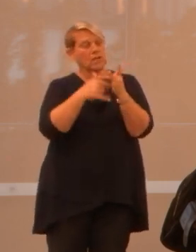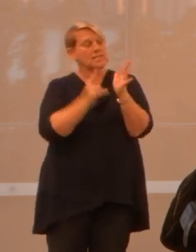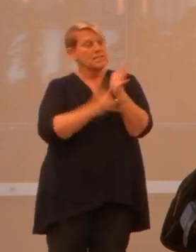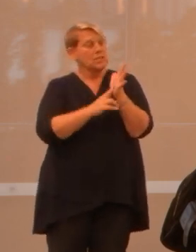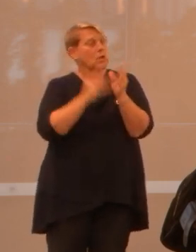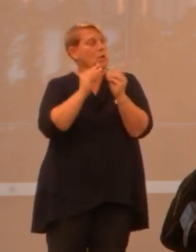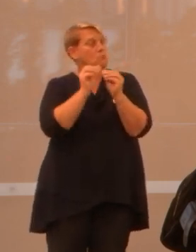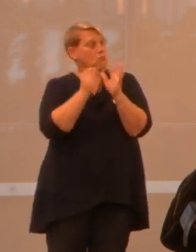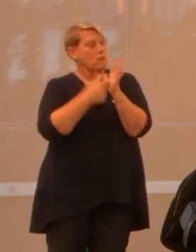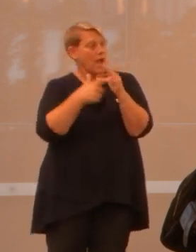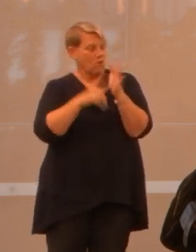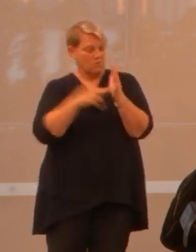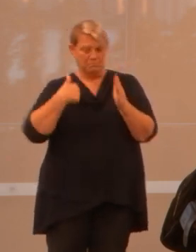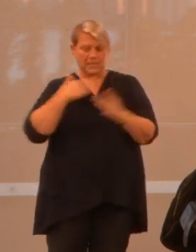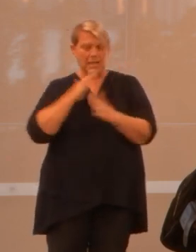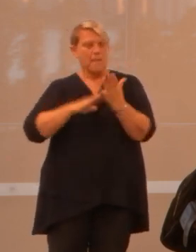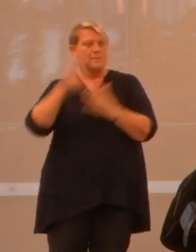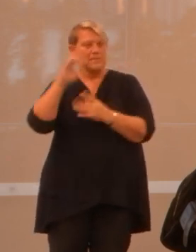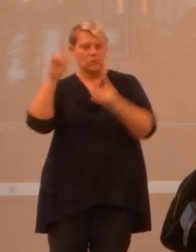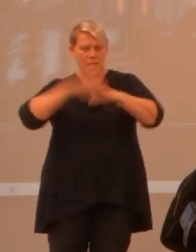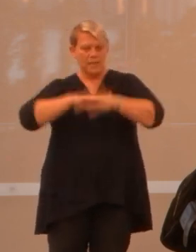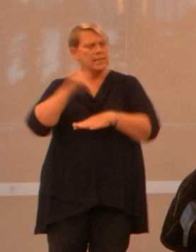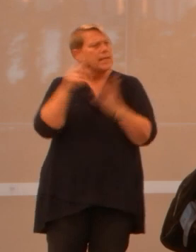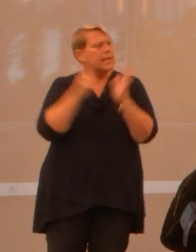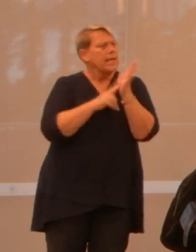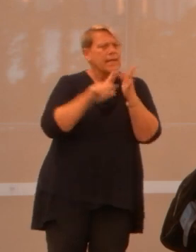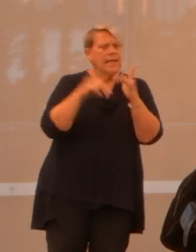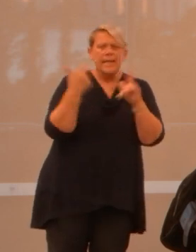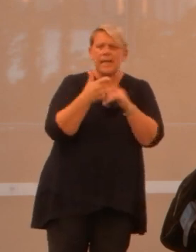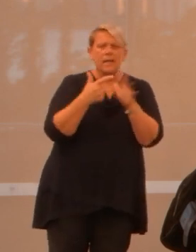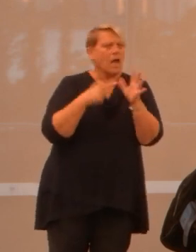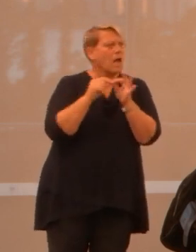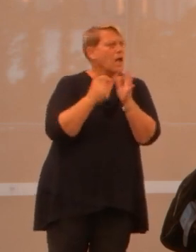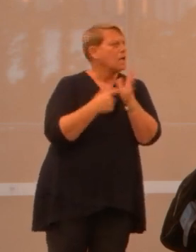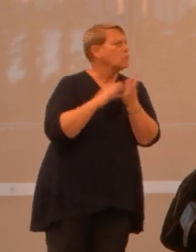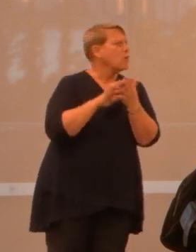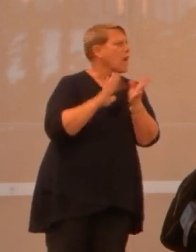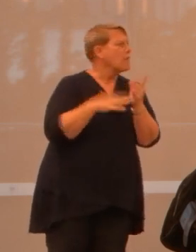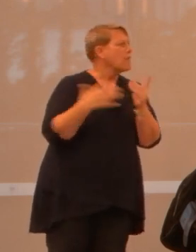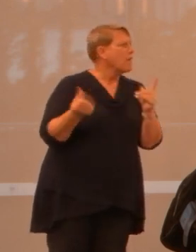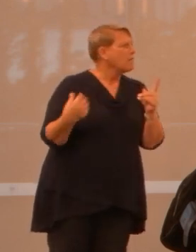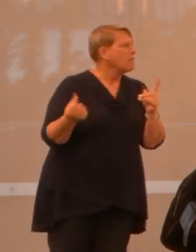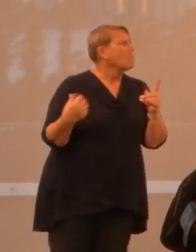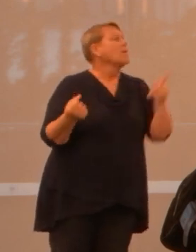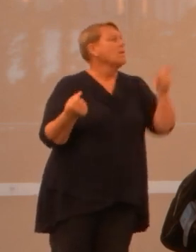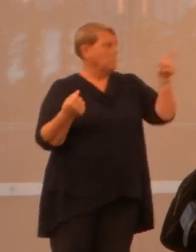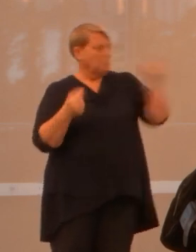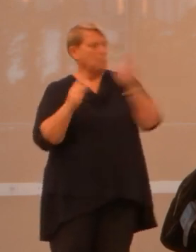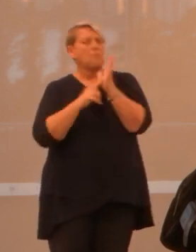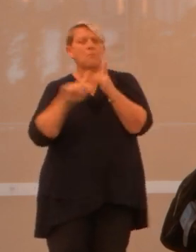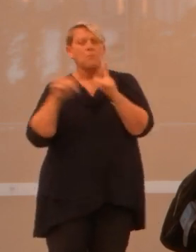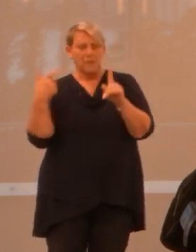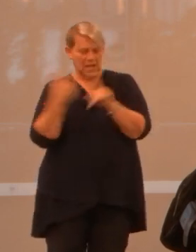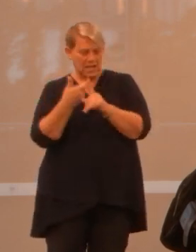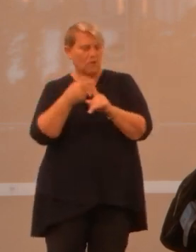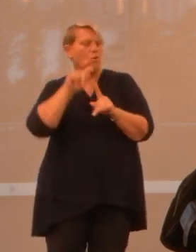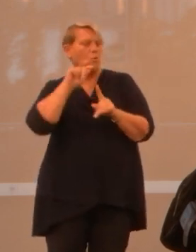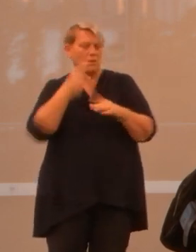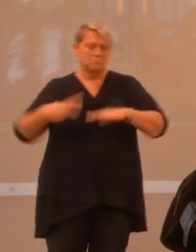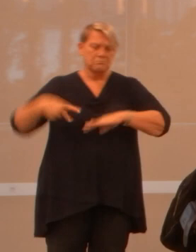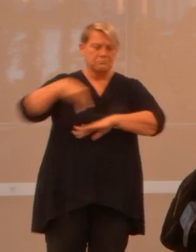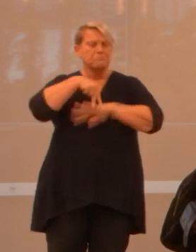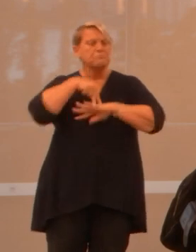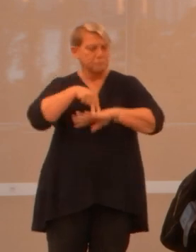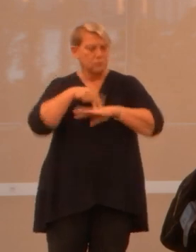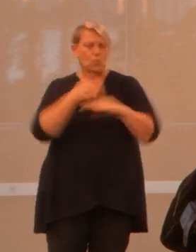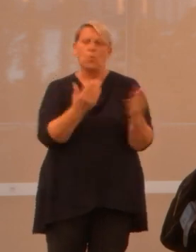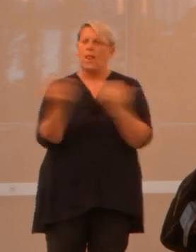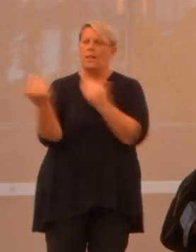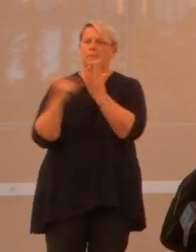this evening. Now Nick Abraham, Nick is going to kindly Welcome us to Country.